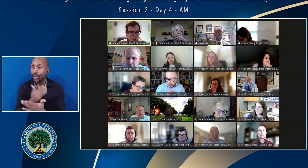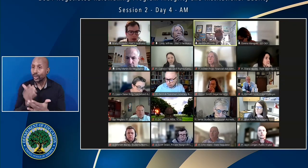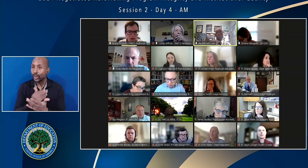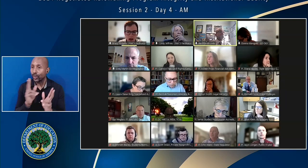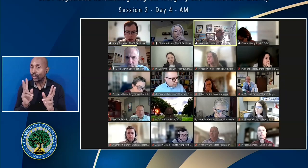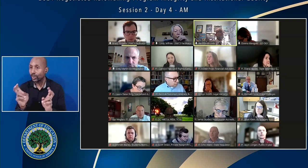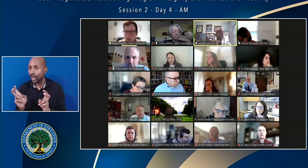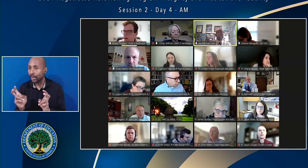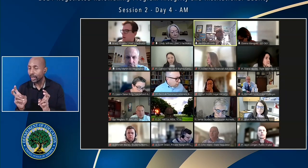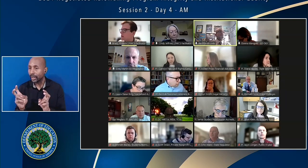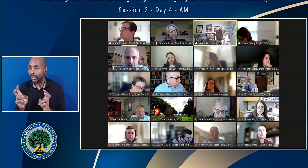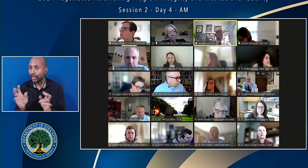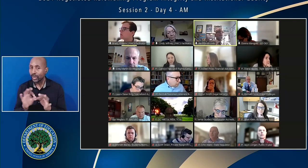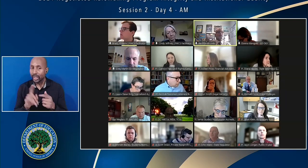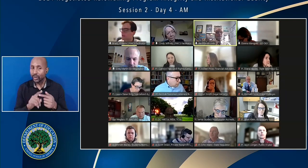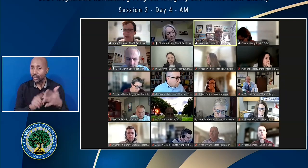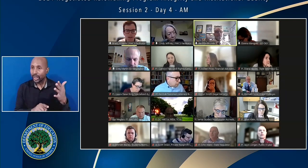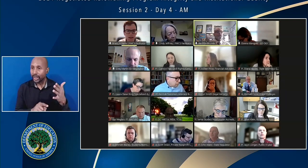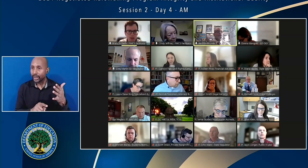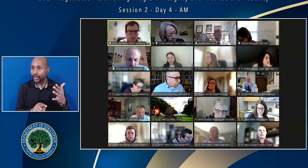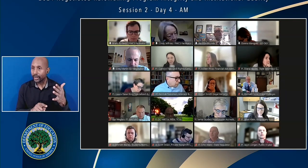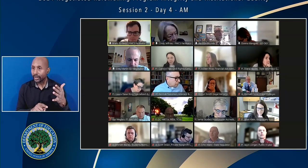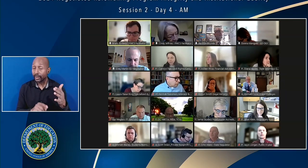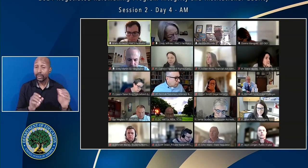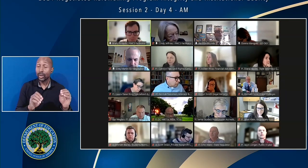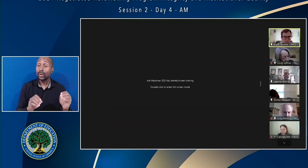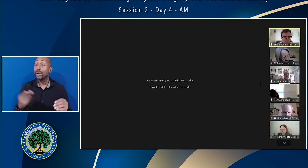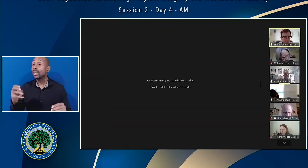reshare the document? We can take the next section.